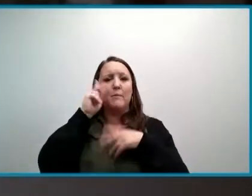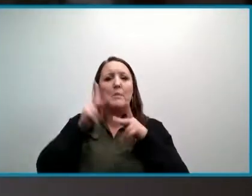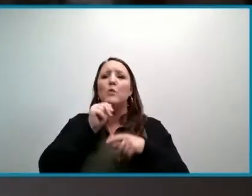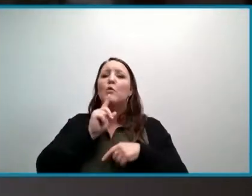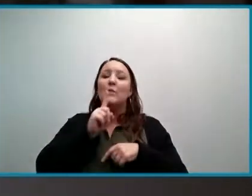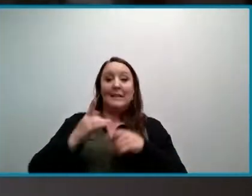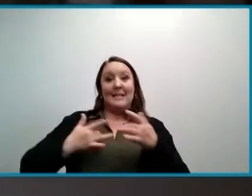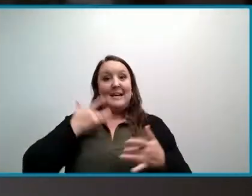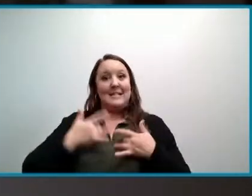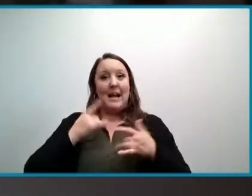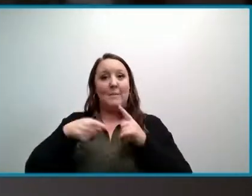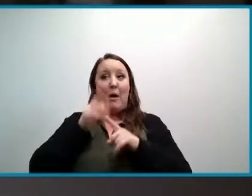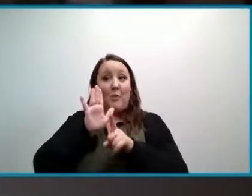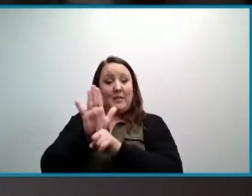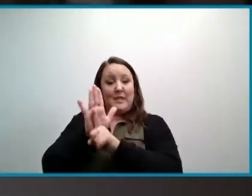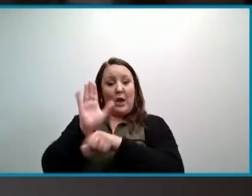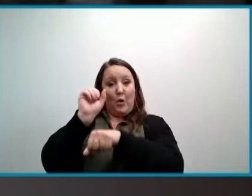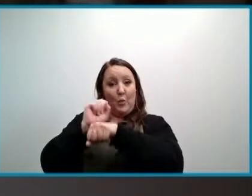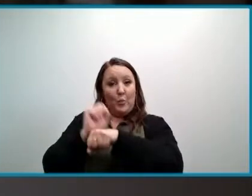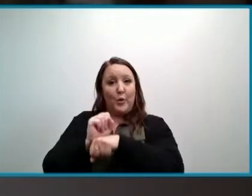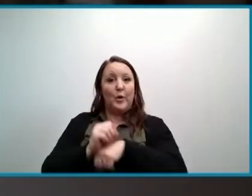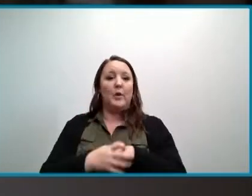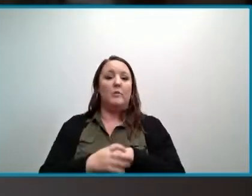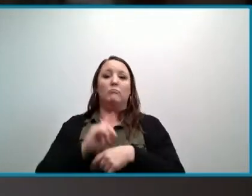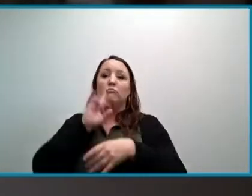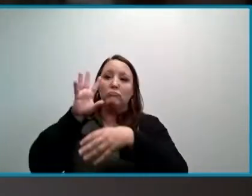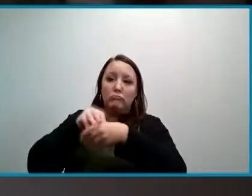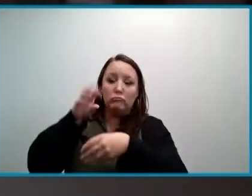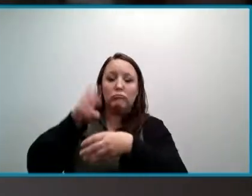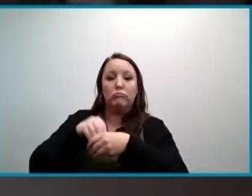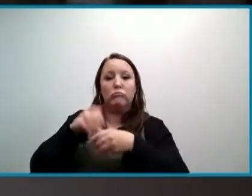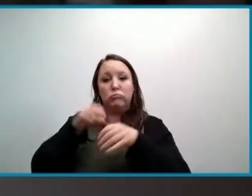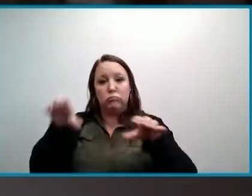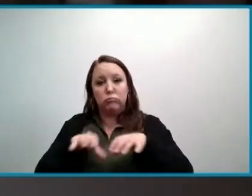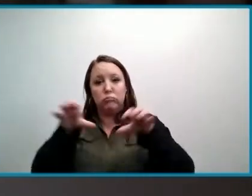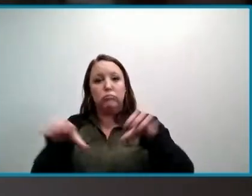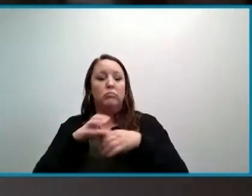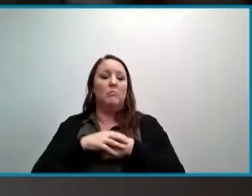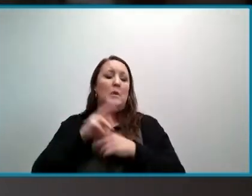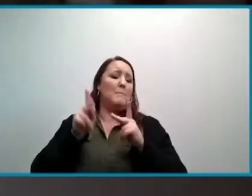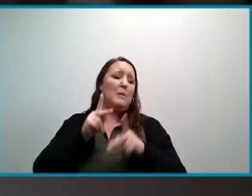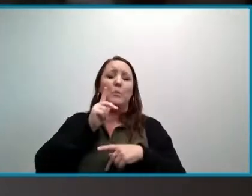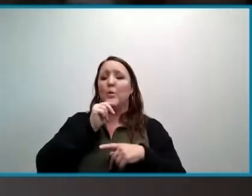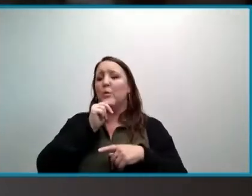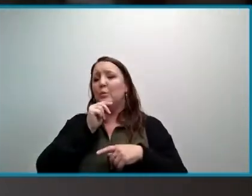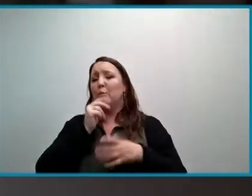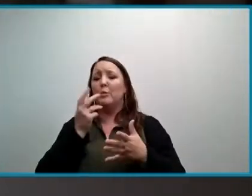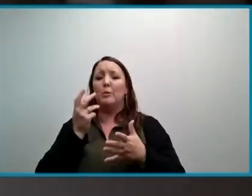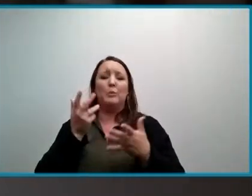the work that we're doing with them. Um, there, there have been people that we, that just keep coming back,